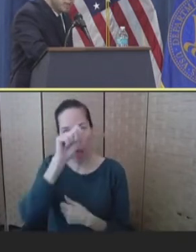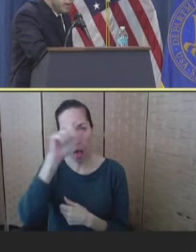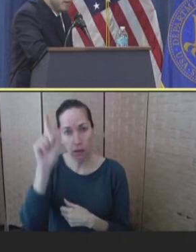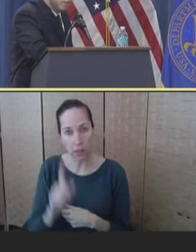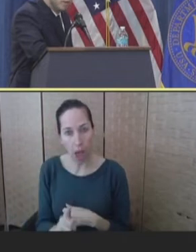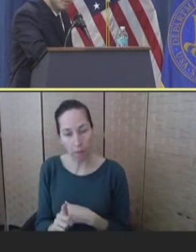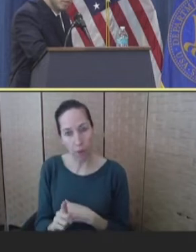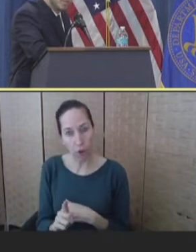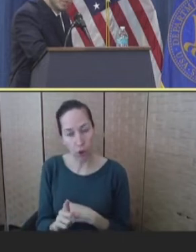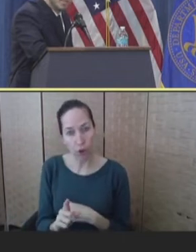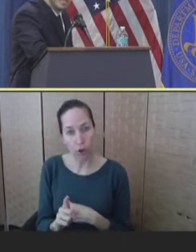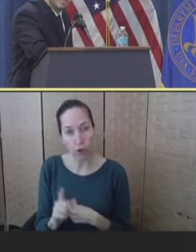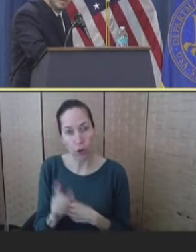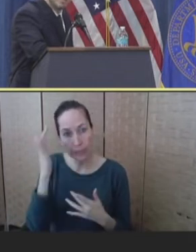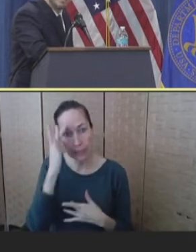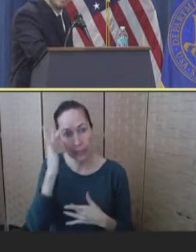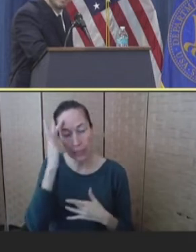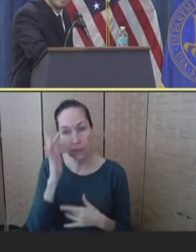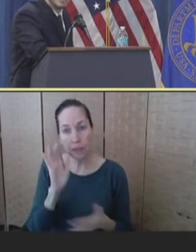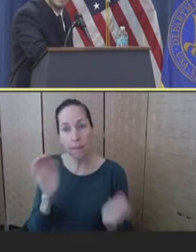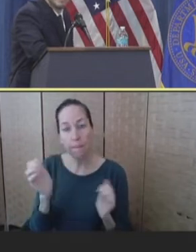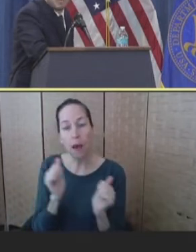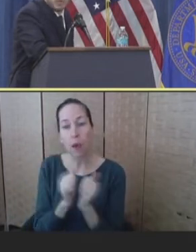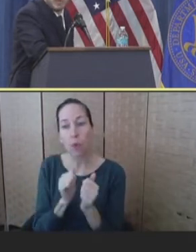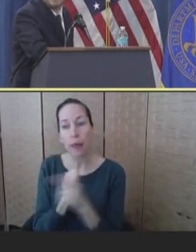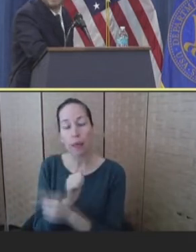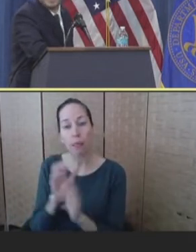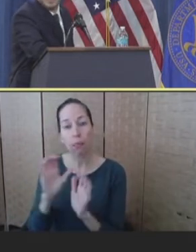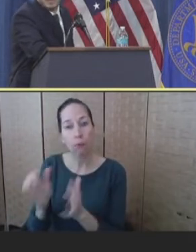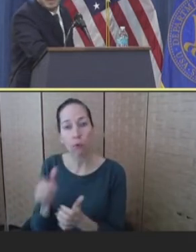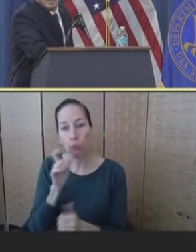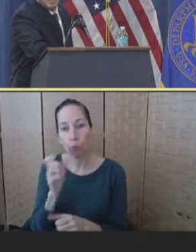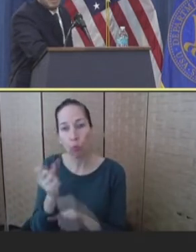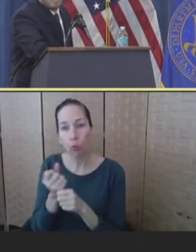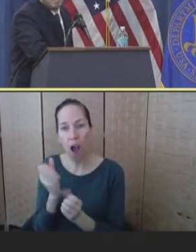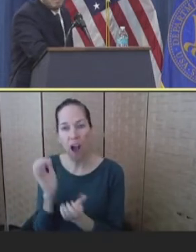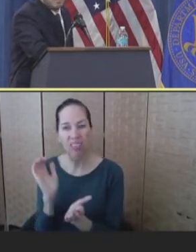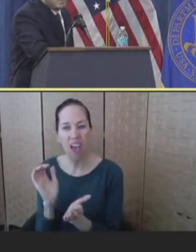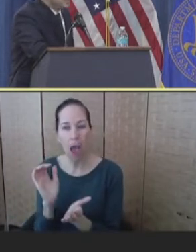of Alzheimer's disease compared with those who received three.